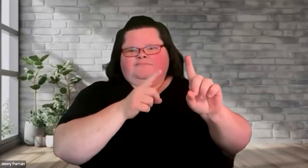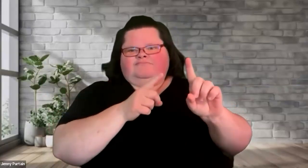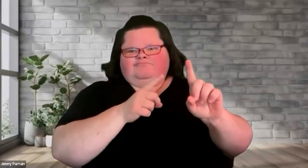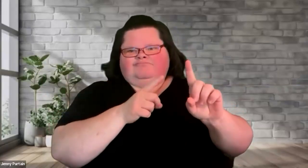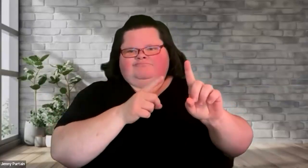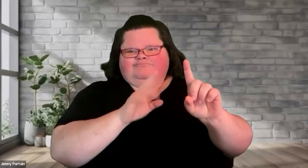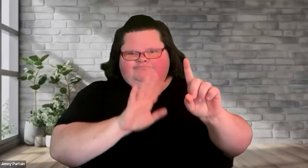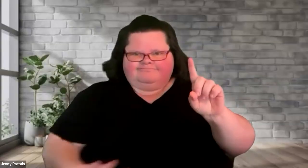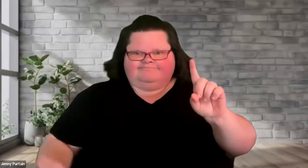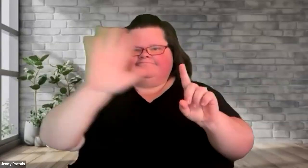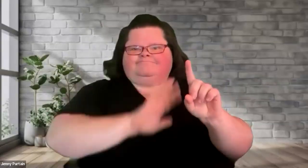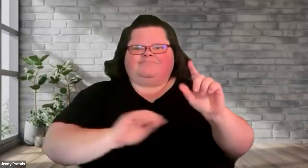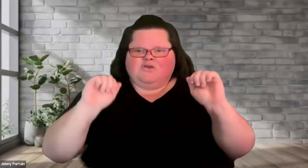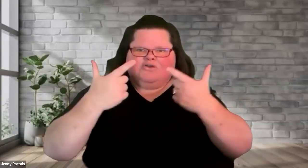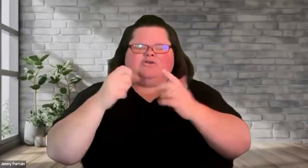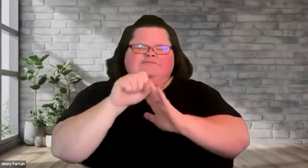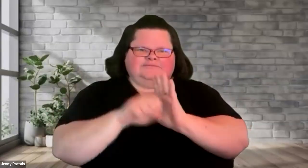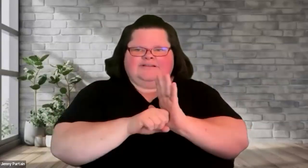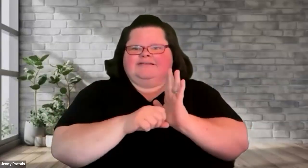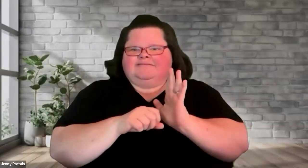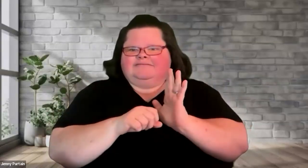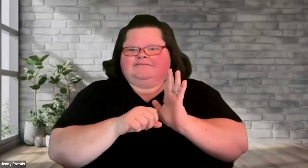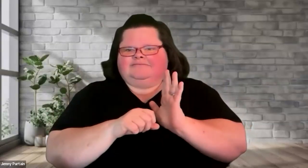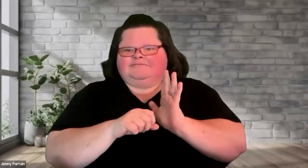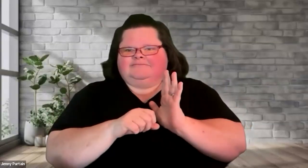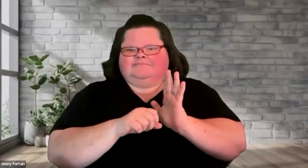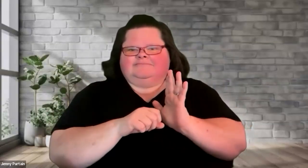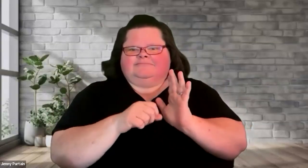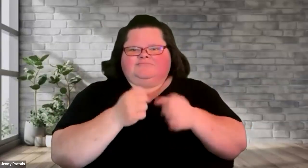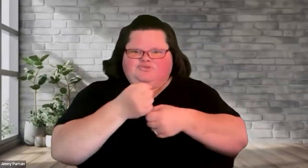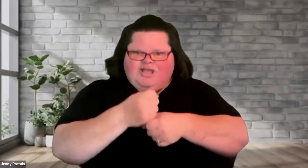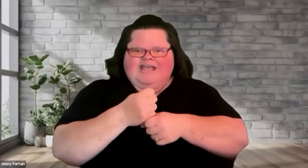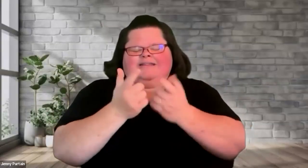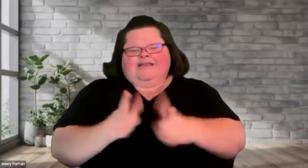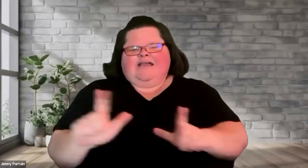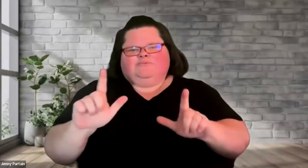And the national goal is to get all the states